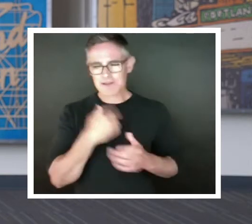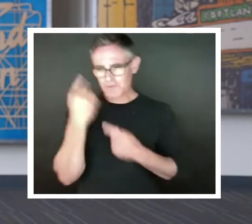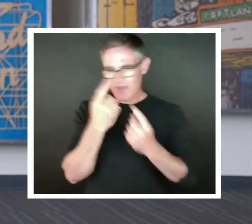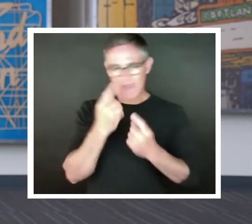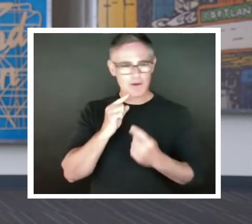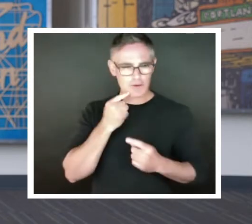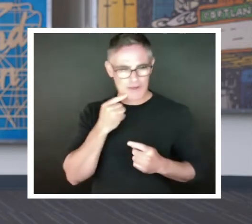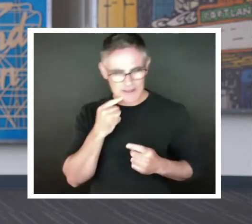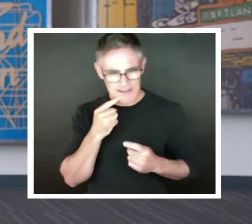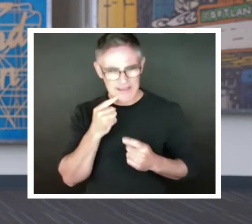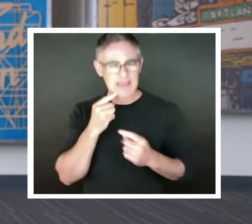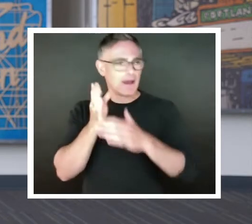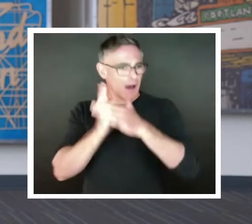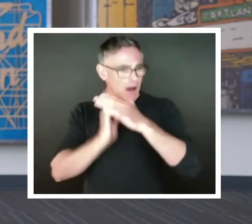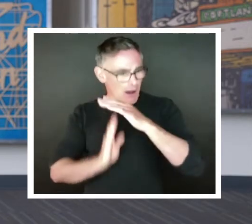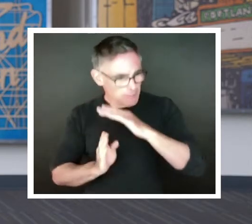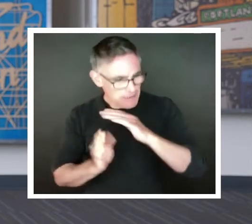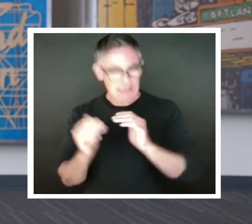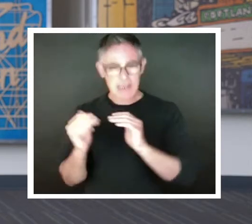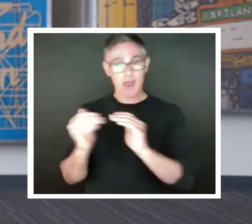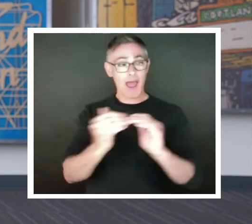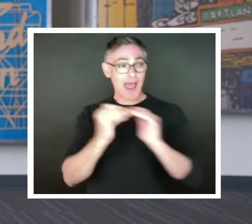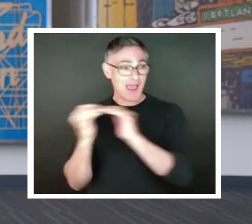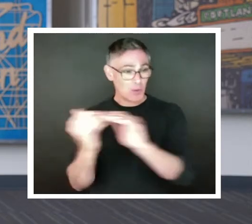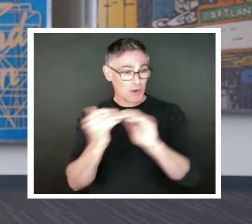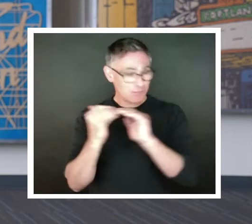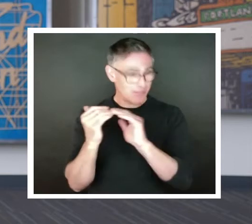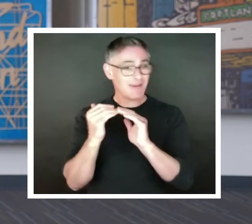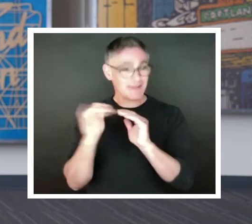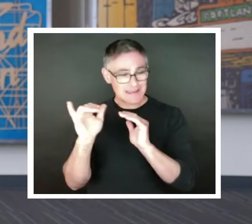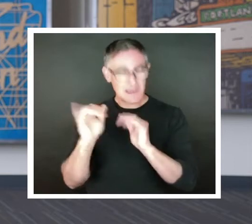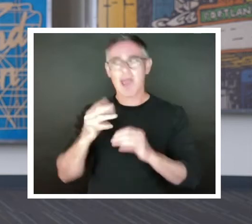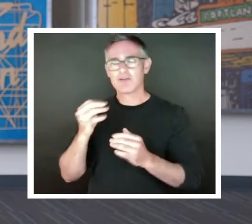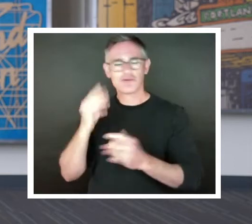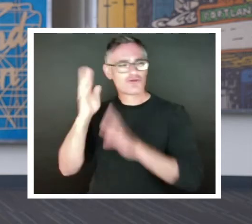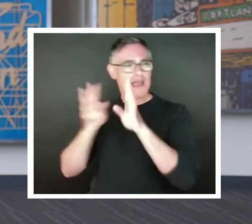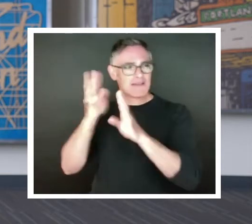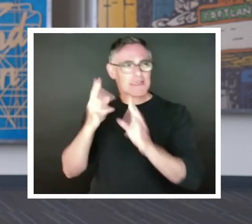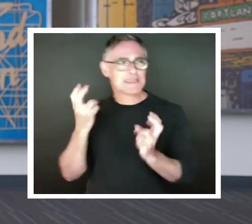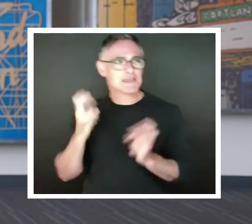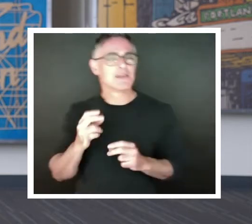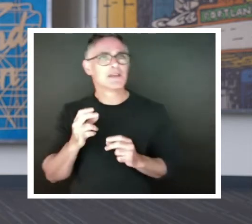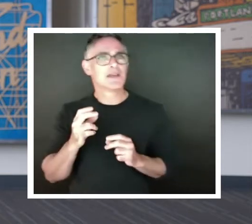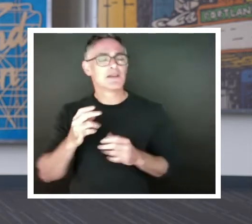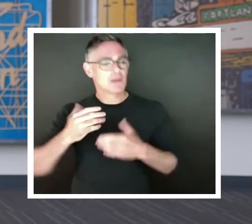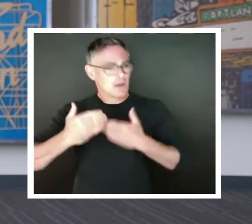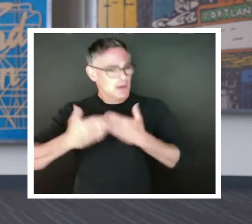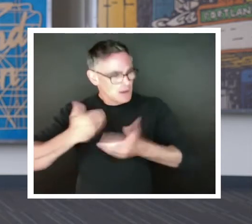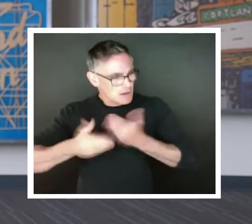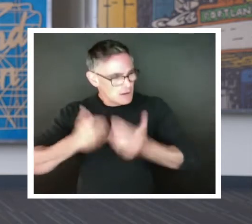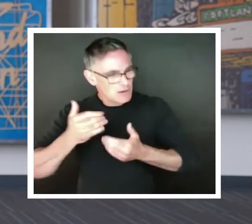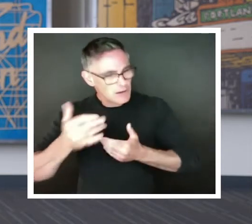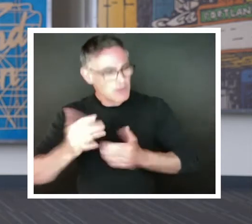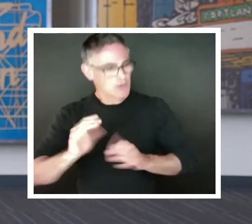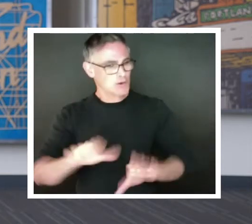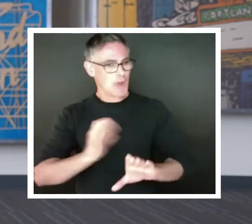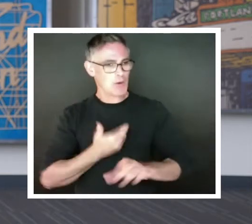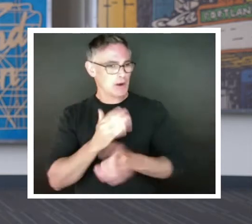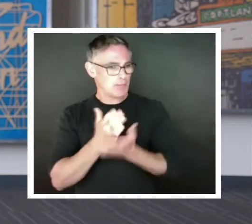humbly, equitably, and creatively. As we go forth to do our part in working towards a truly sustainable future,